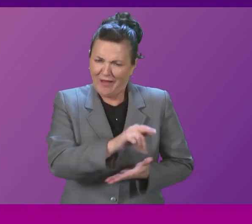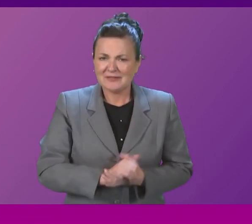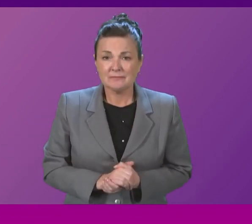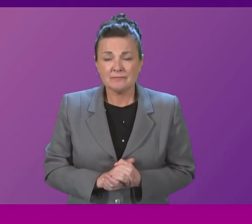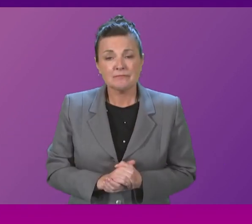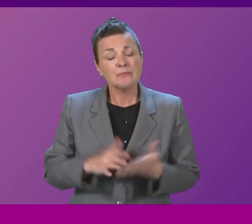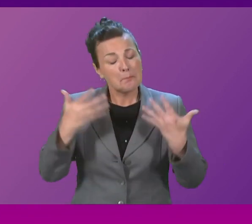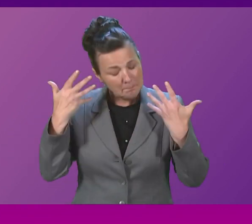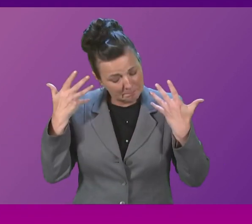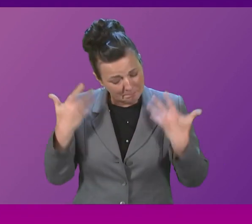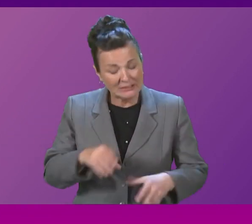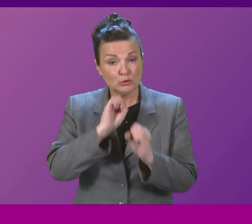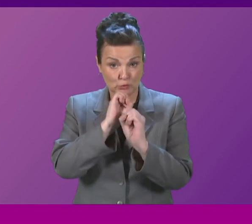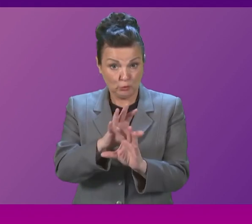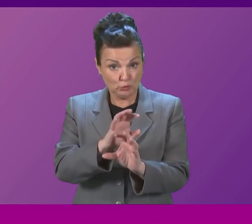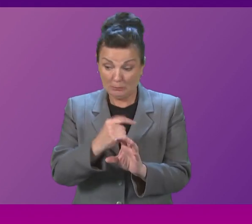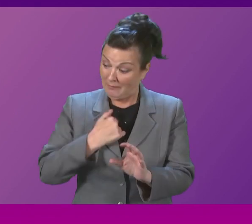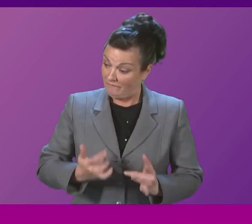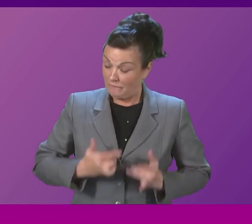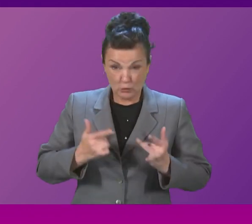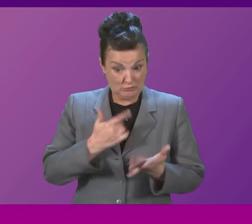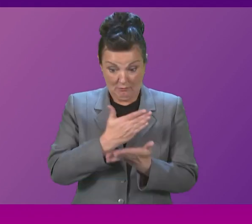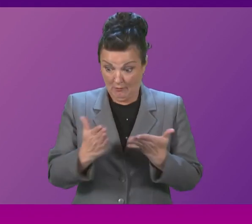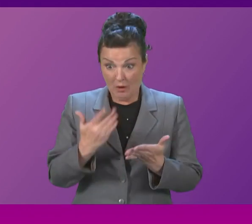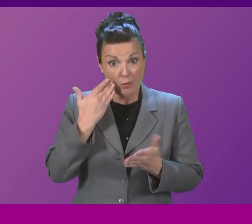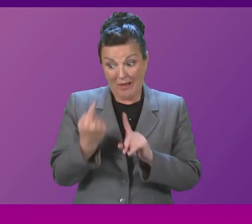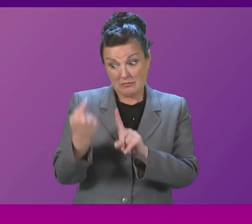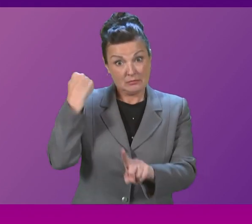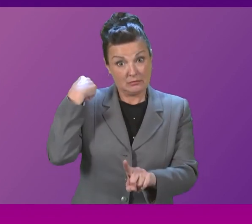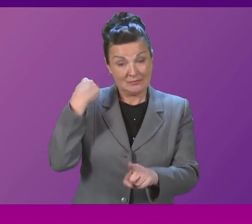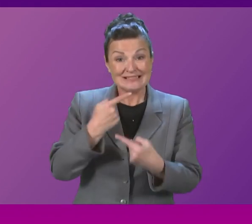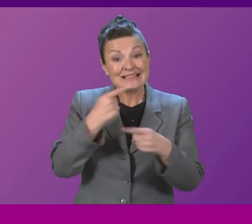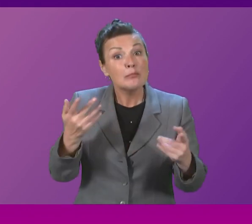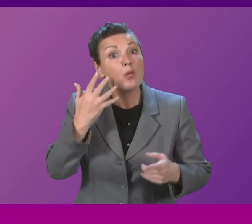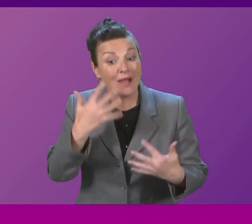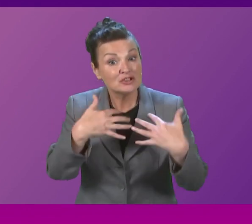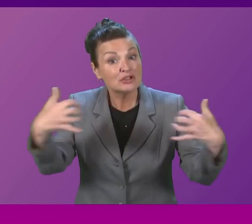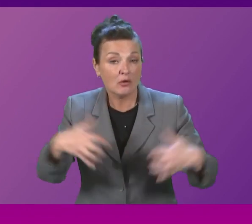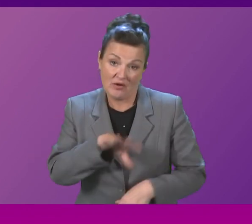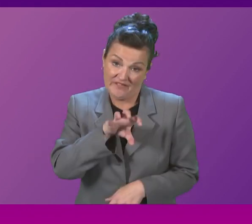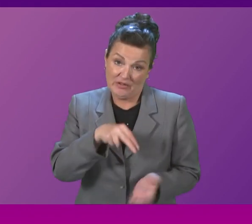I made my views on the matter very clear in my statement to the Parliament on 15 November,